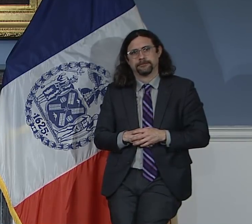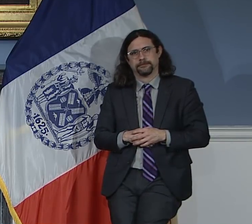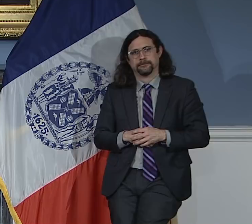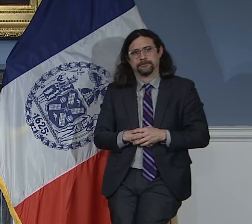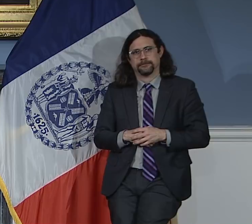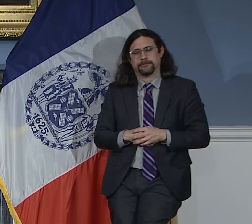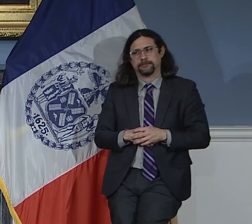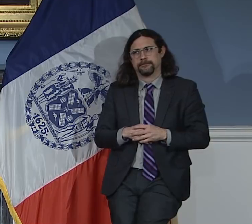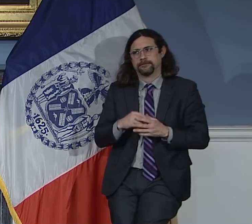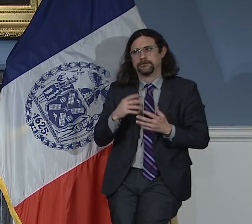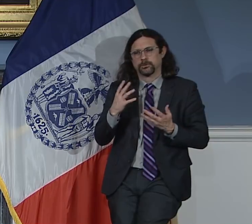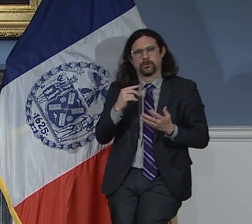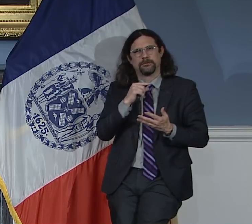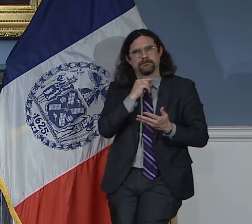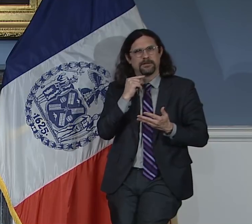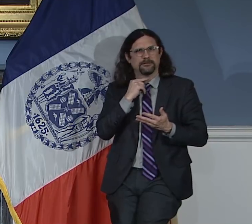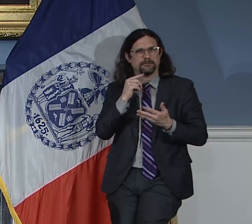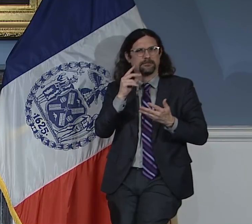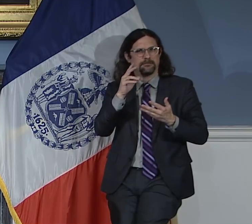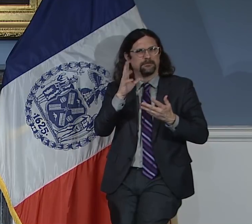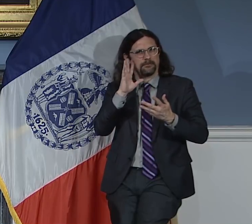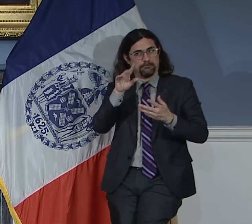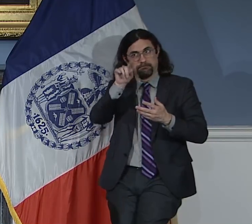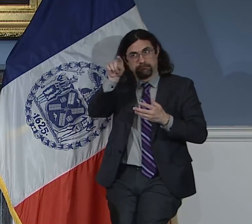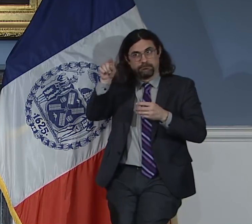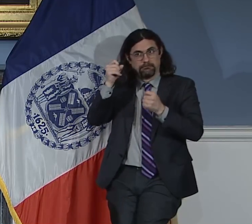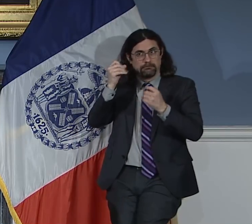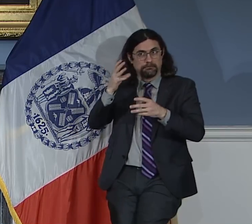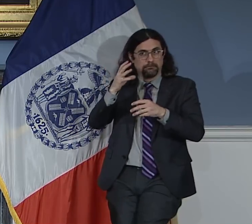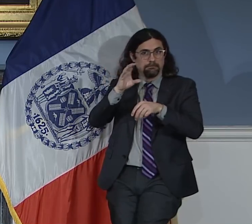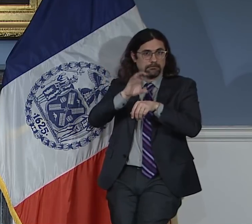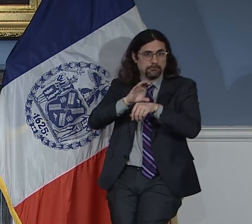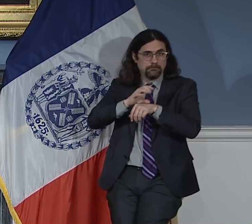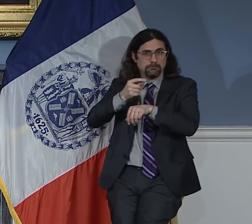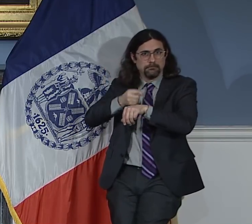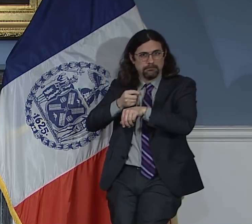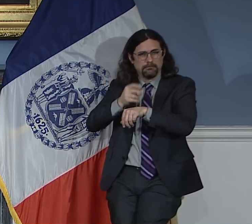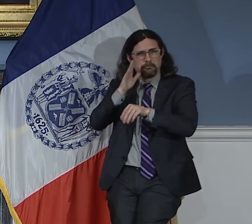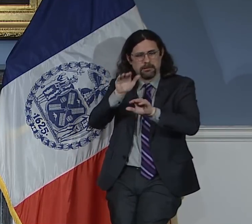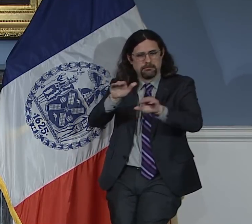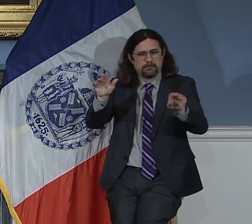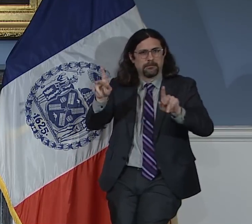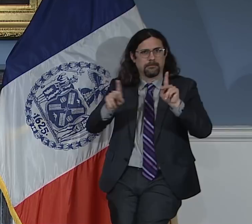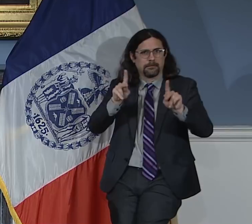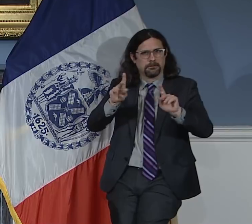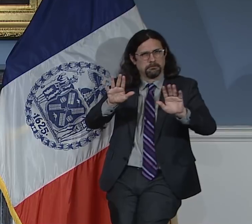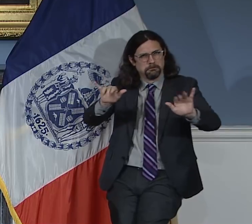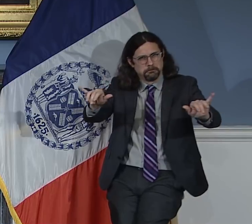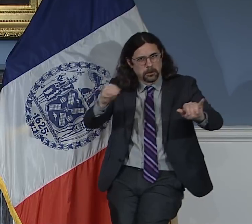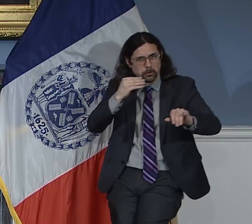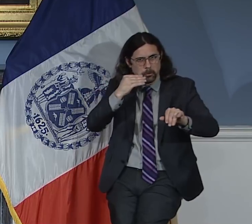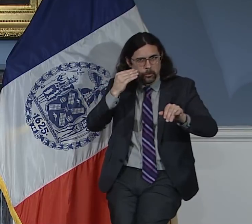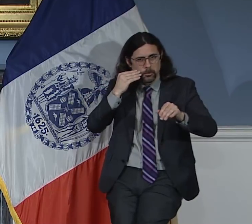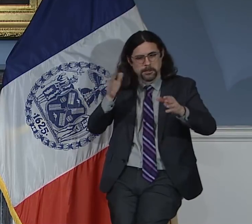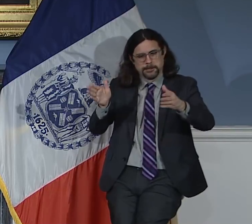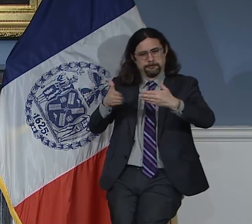ALL TOGEHETR WHERE NEEDED. WHAT WE HAVE HEARD IN SOME COMMUNITIES IS THAT IN THE ABSENCE OF